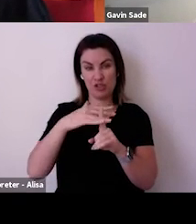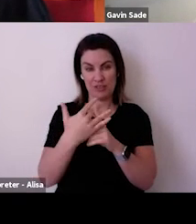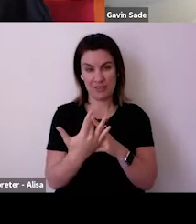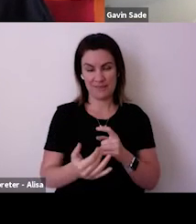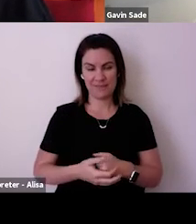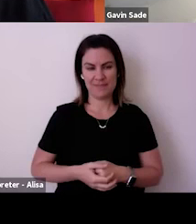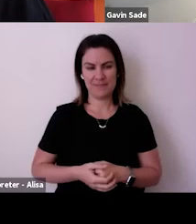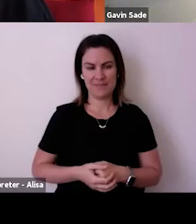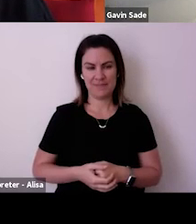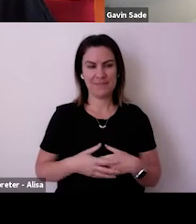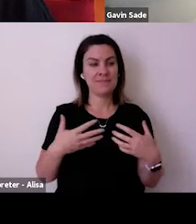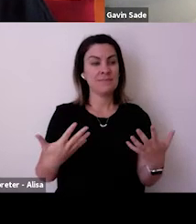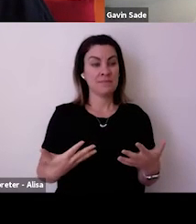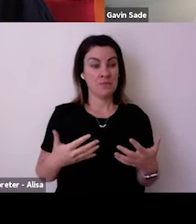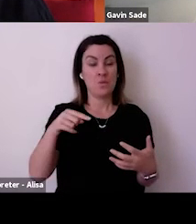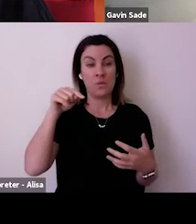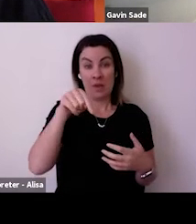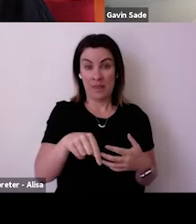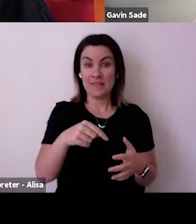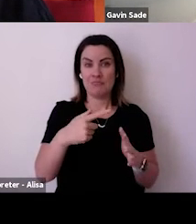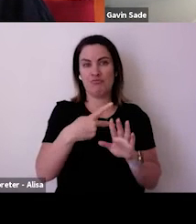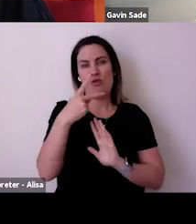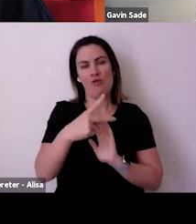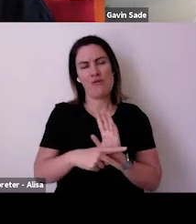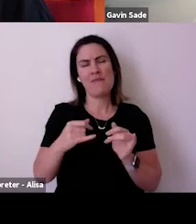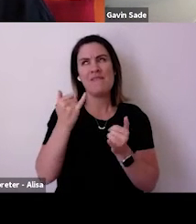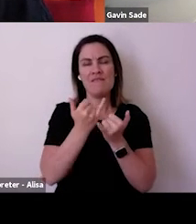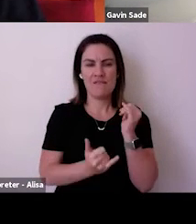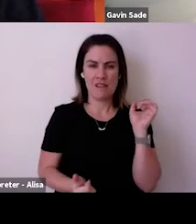the practice program is really important groundbreaking work Paris and we were thrilled to have